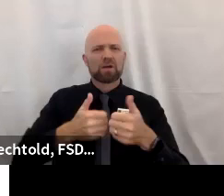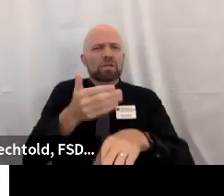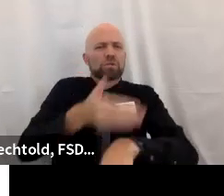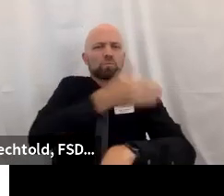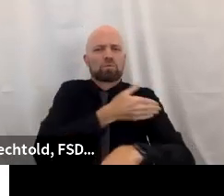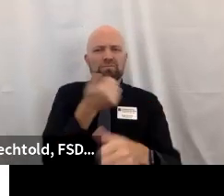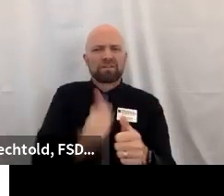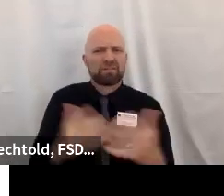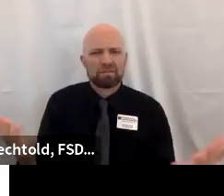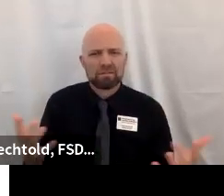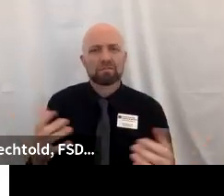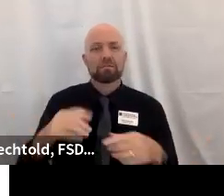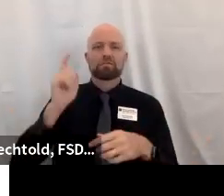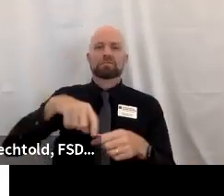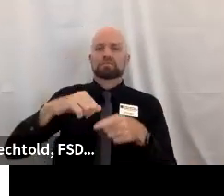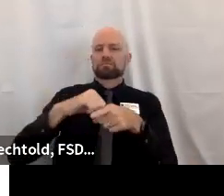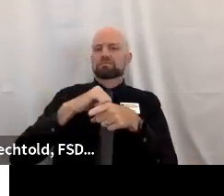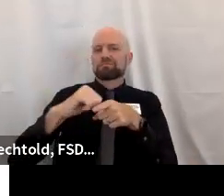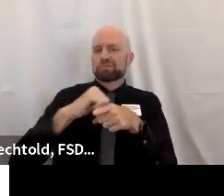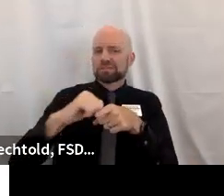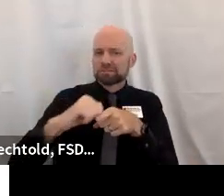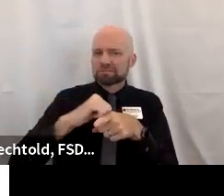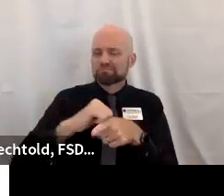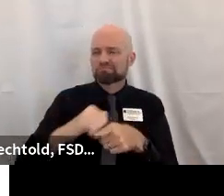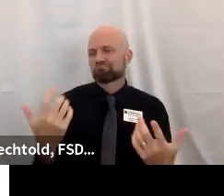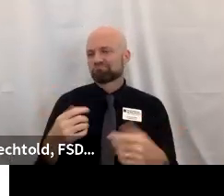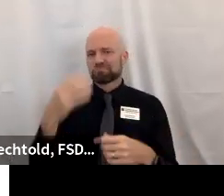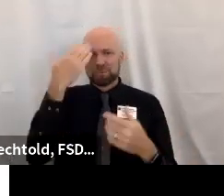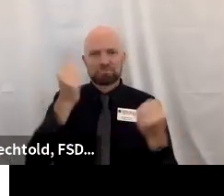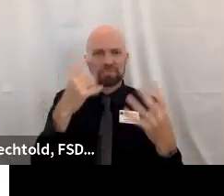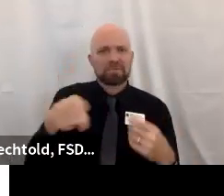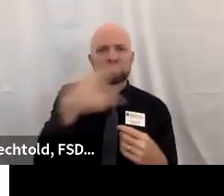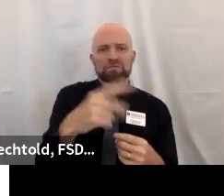So... how can we improve that? We have to do that through practice.